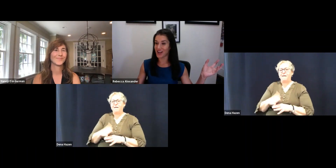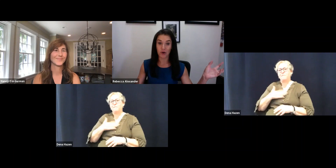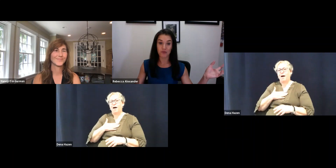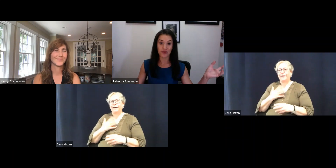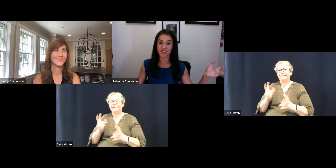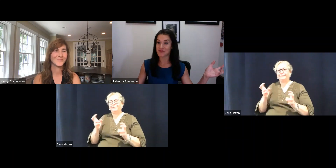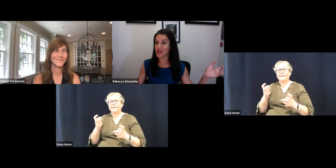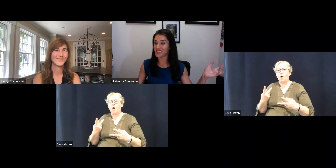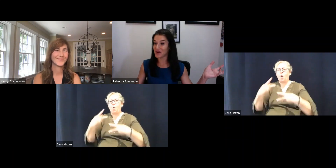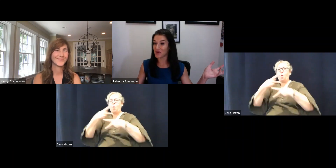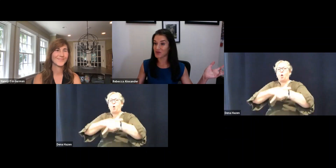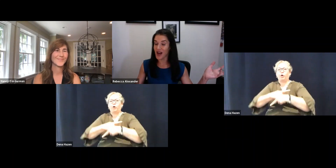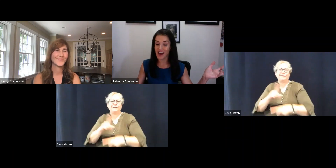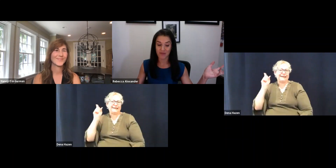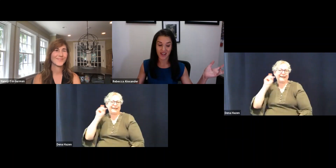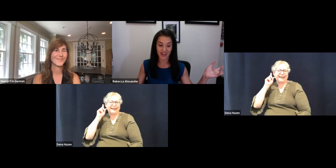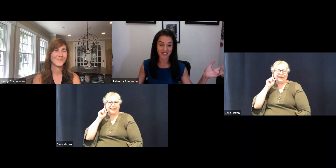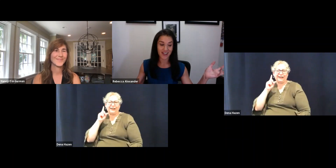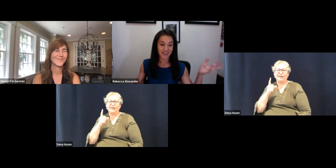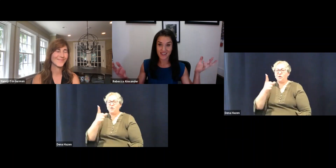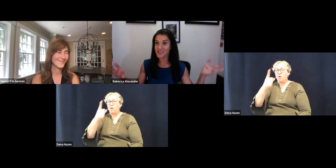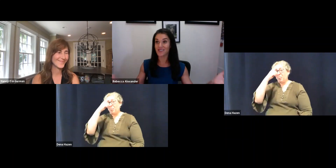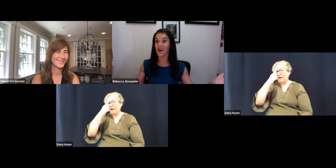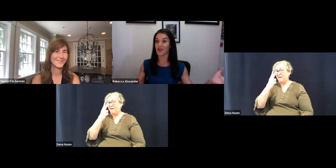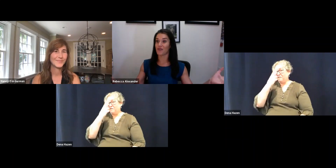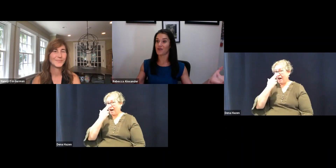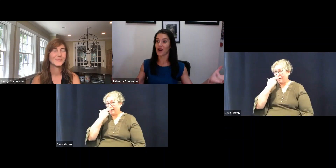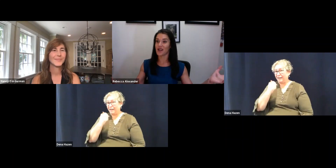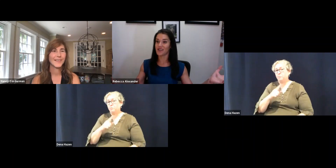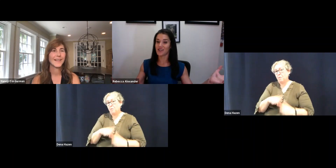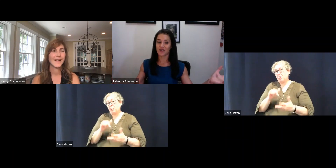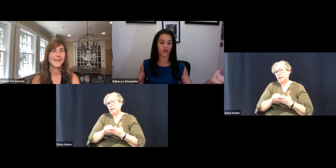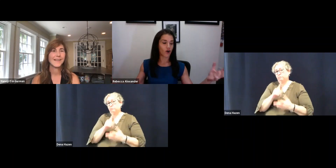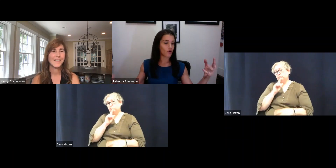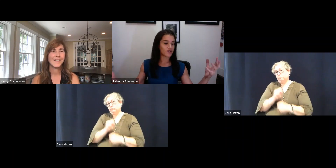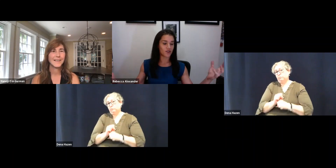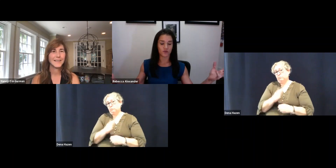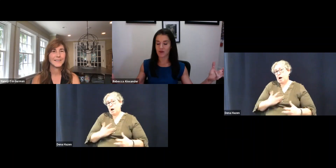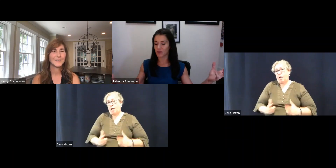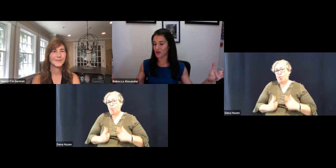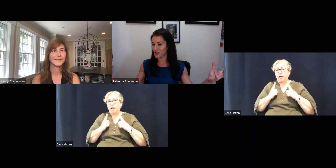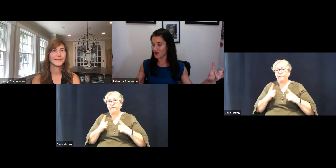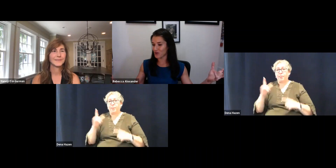and I hope that this is making some of you laugh, because this is life. Right? There are always those people who